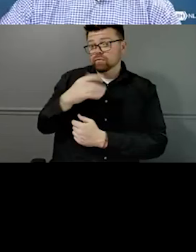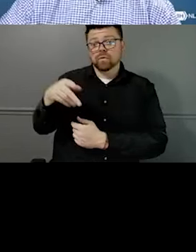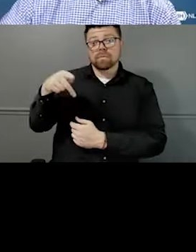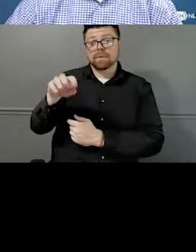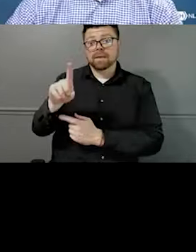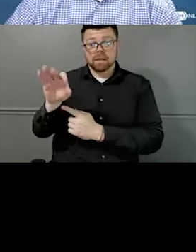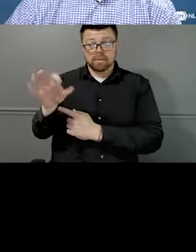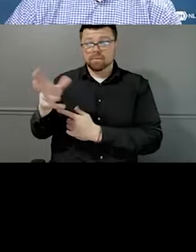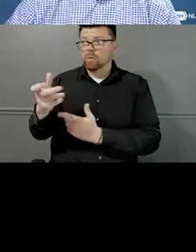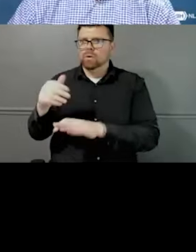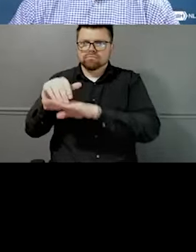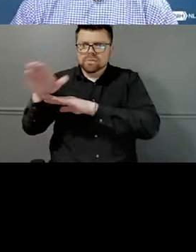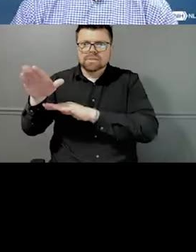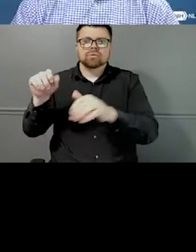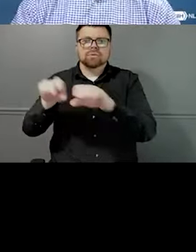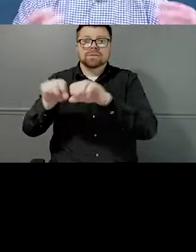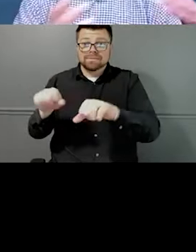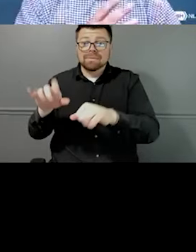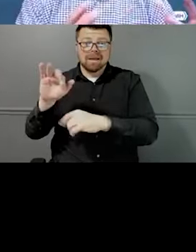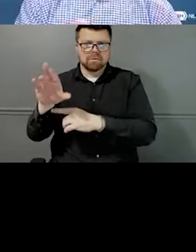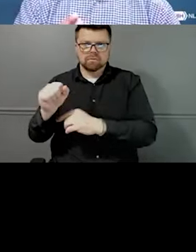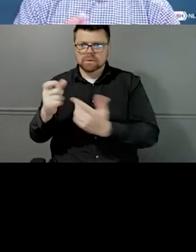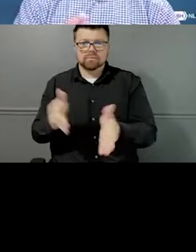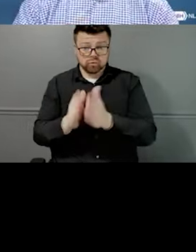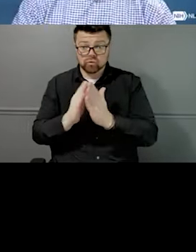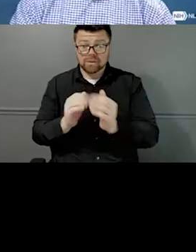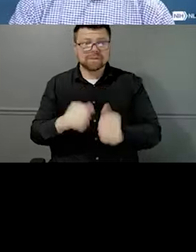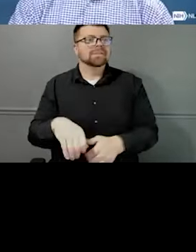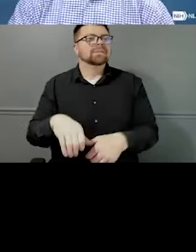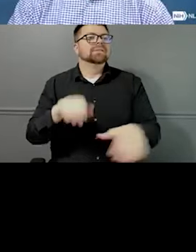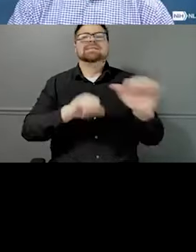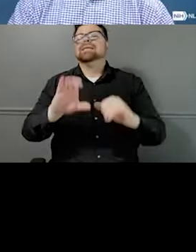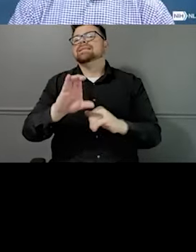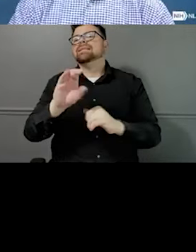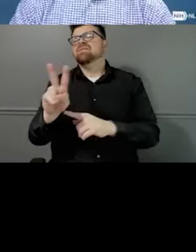That's what the IRS is asking for. SciENcv operates in the same way.